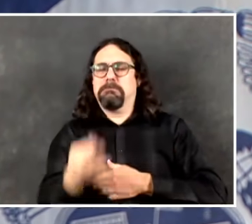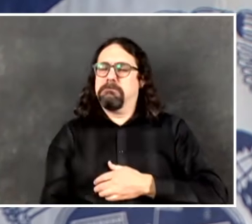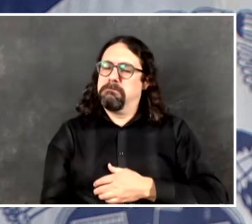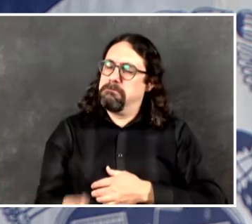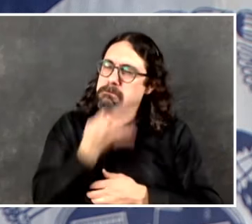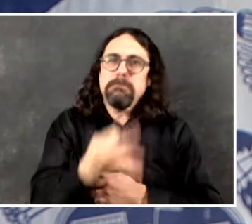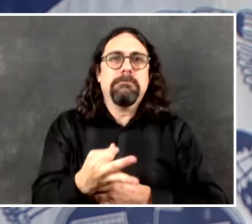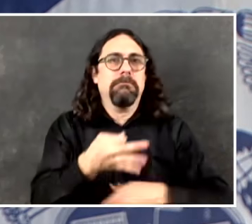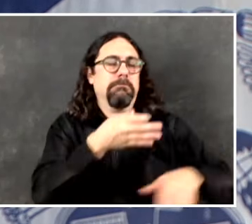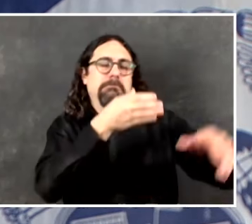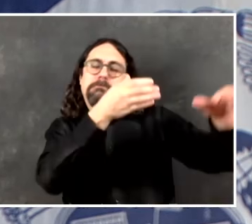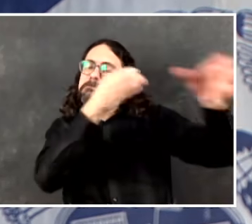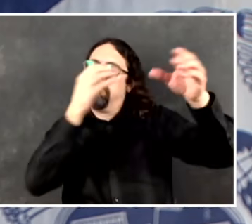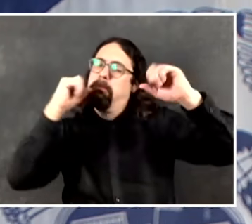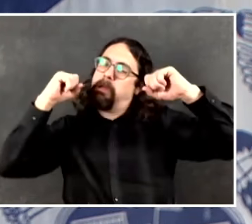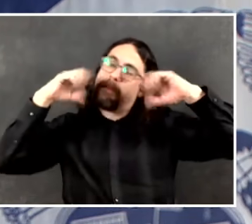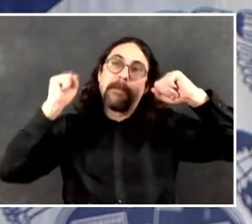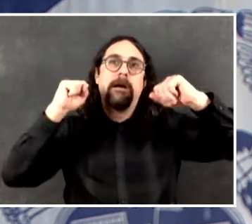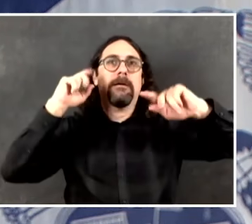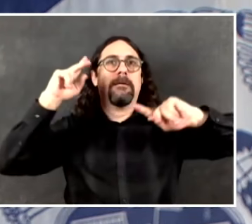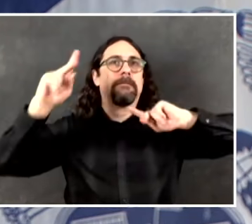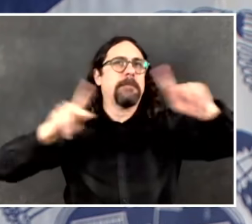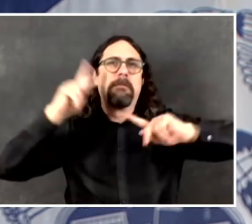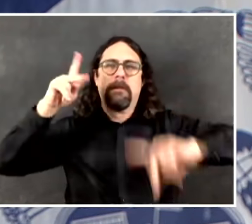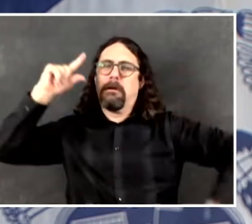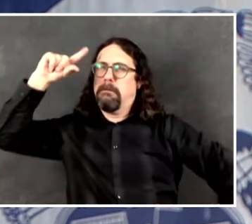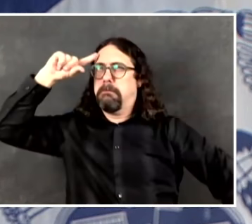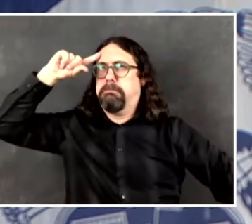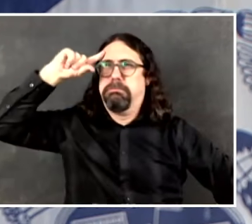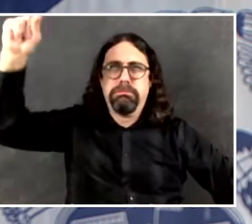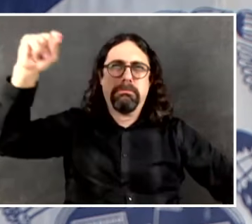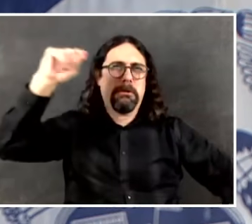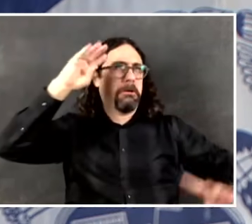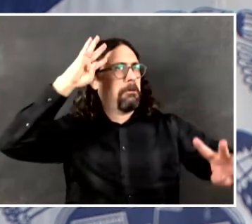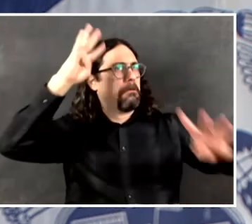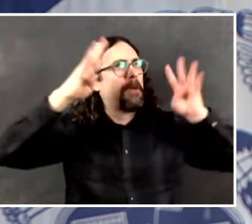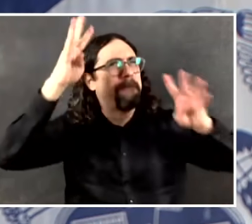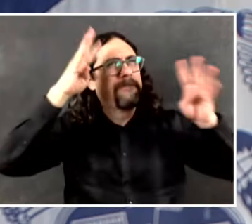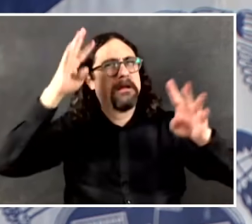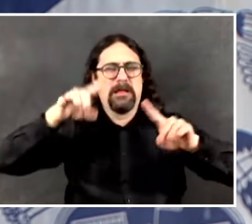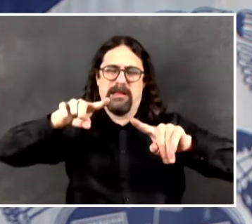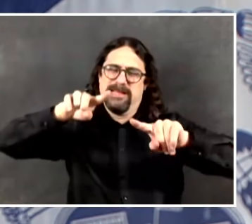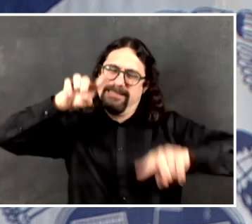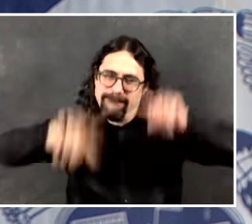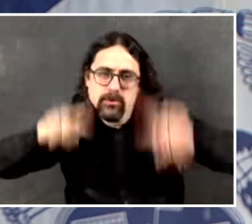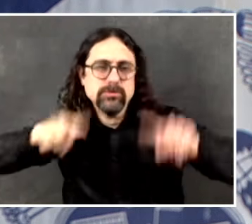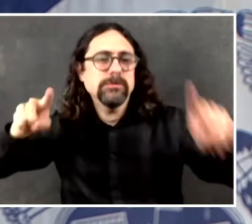WE'RE GOING TO INVITE IN TREMENDOUSLY